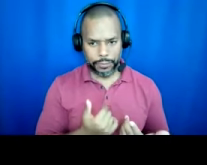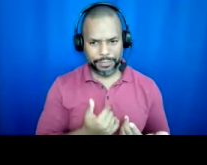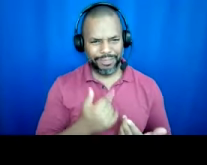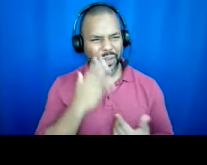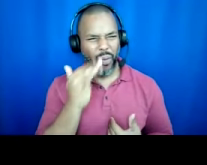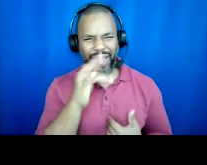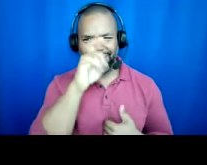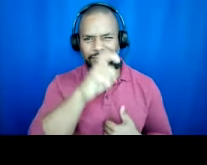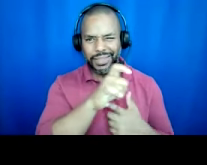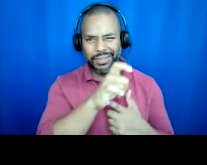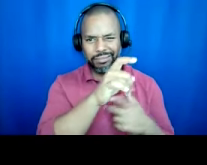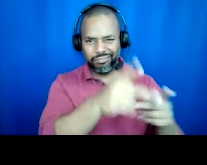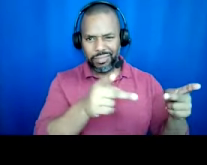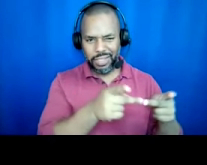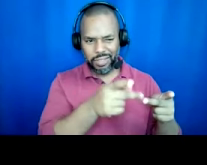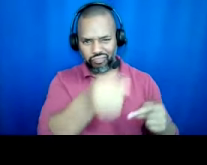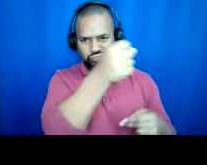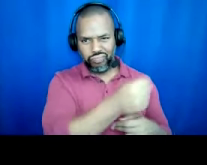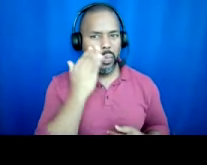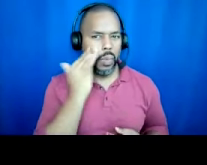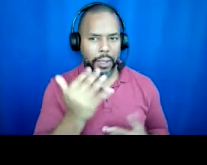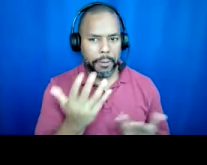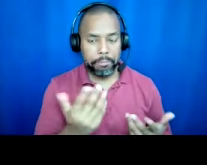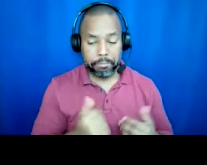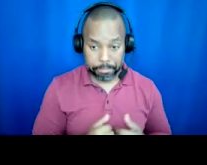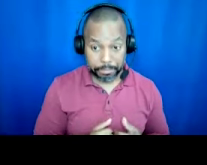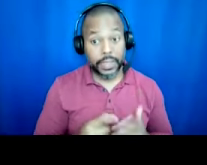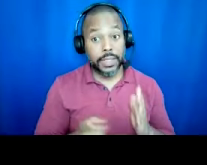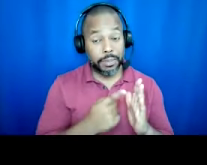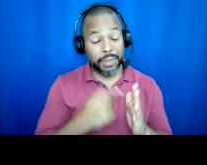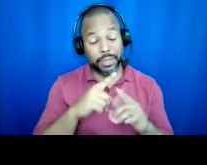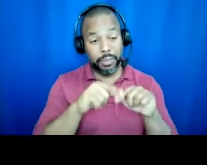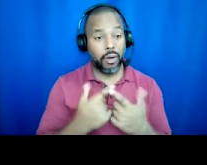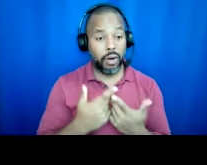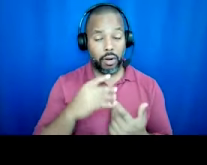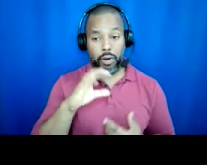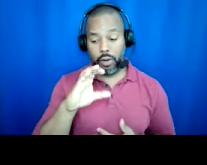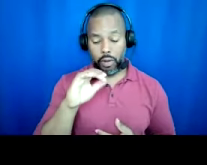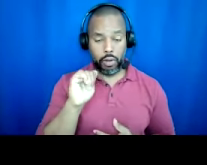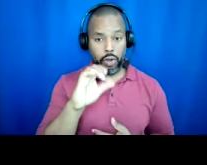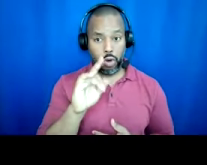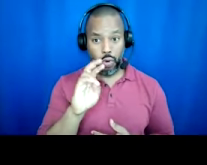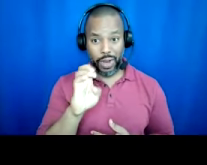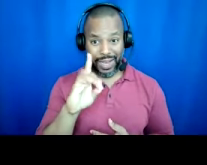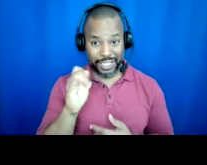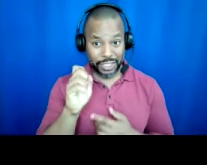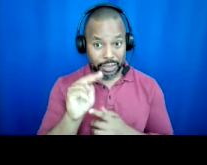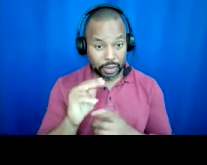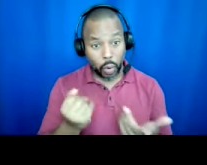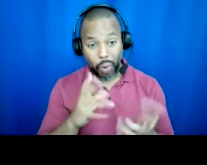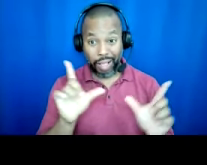Some of those things are dictated by our accreditation. Sometimes legislation or licensing, depending on the area.